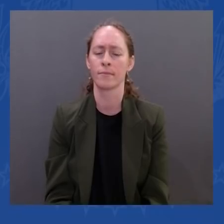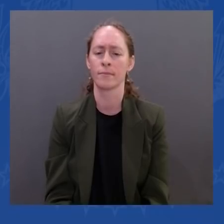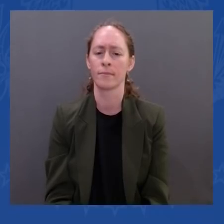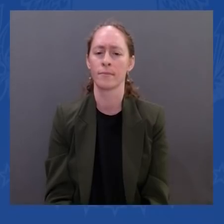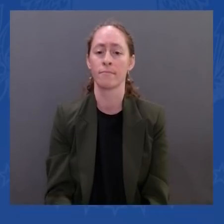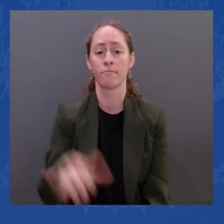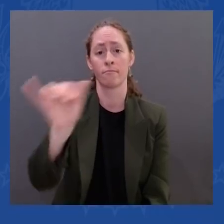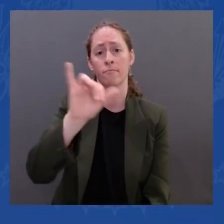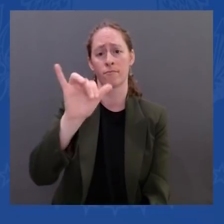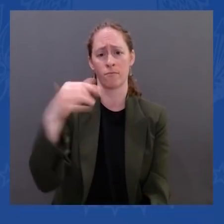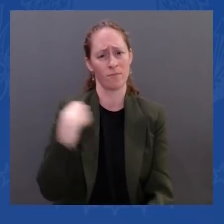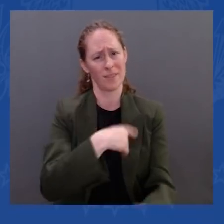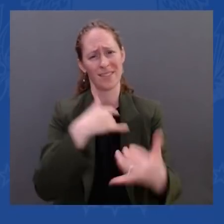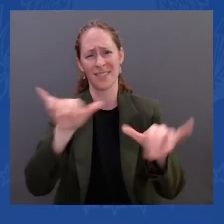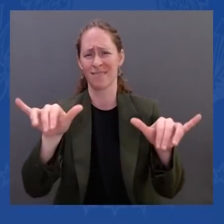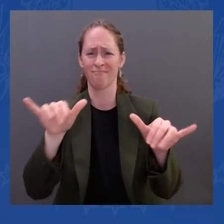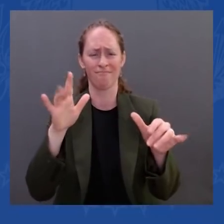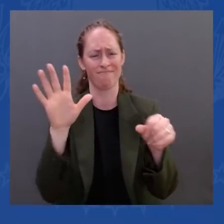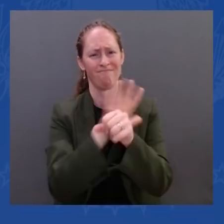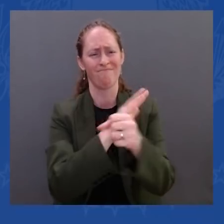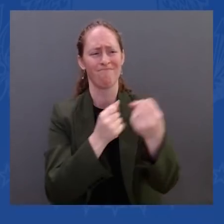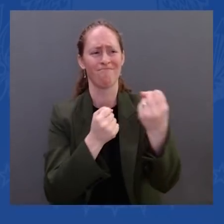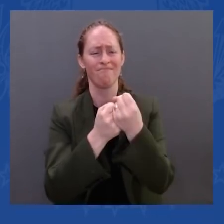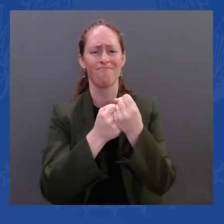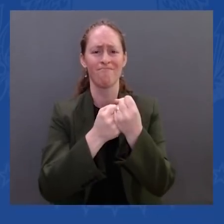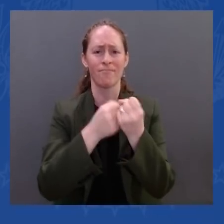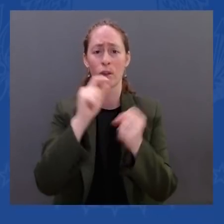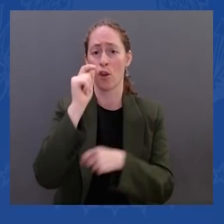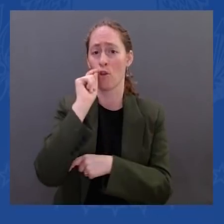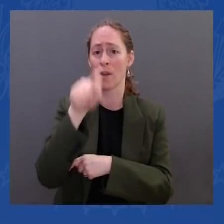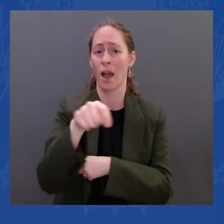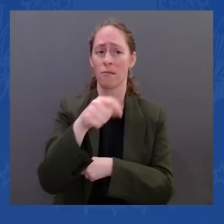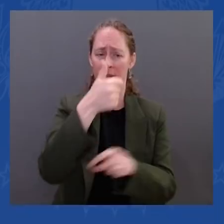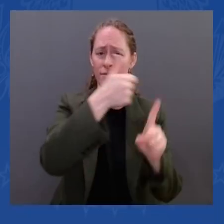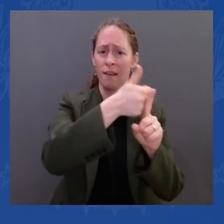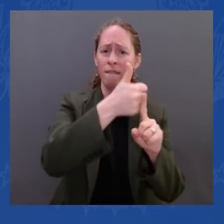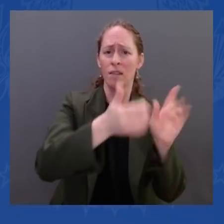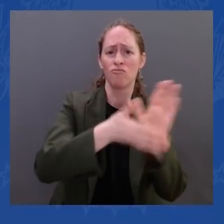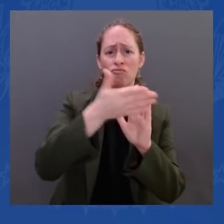We also discussed the impact the Ukraine situation could give on the Indo-Pacific.